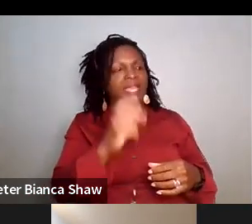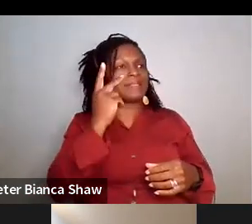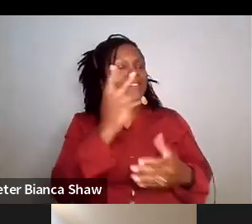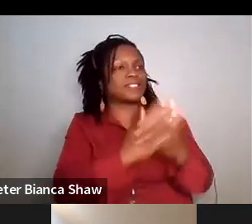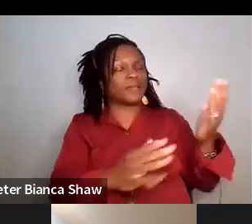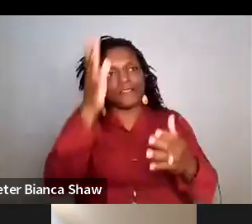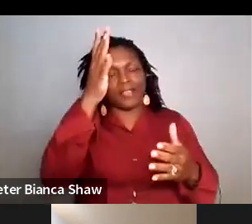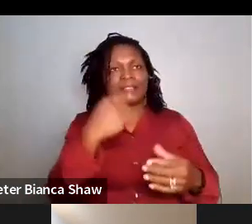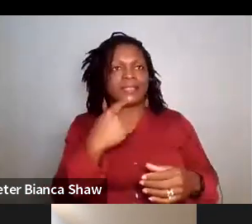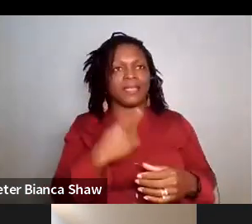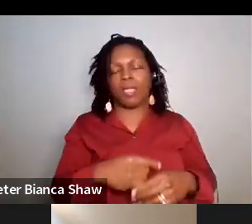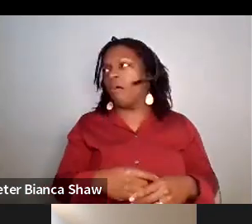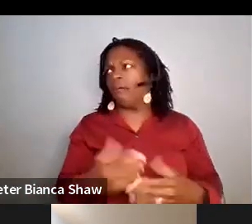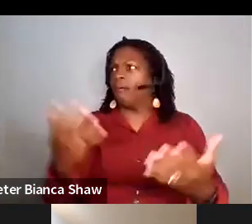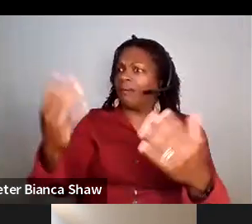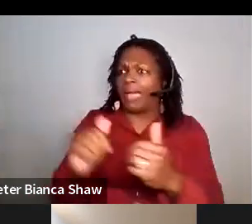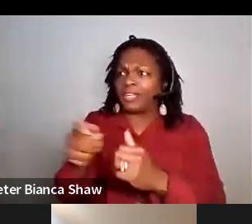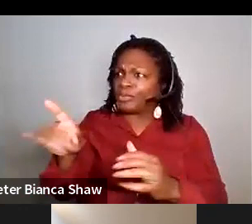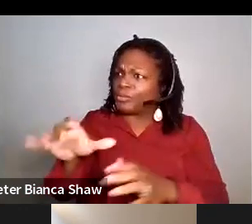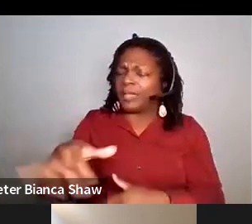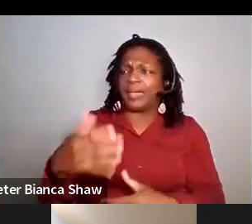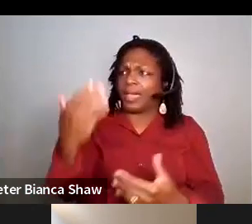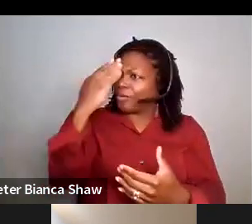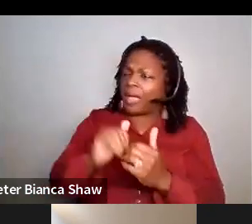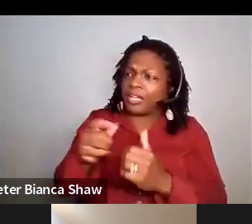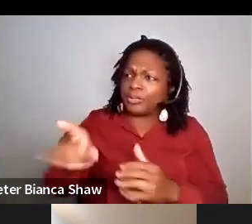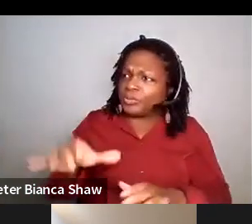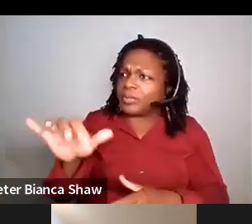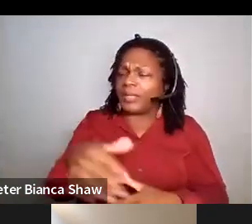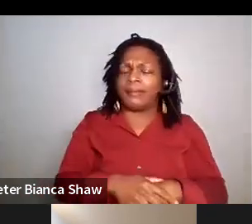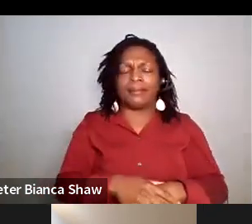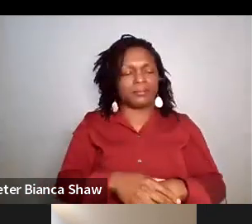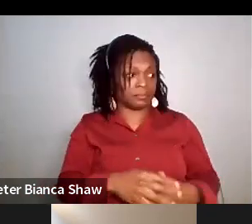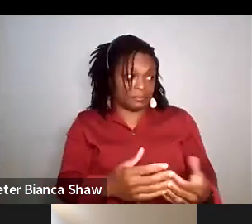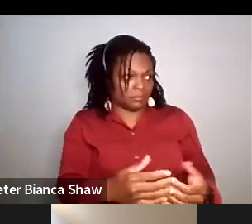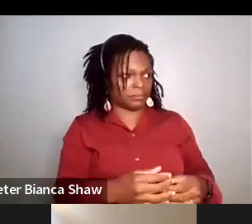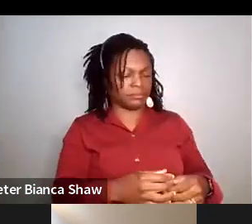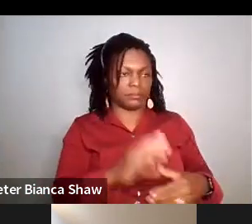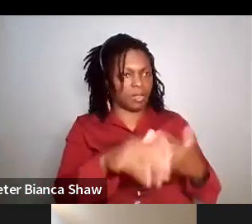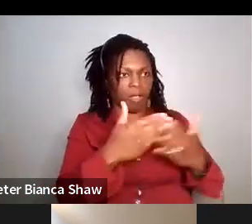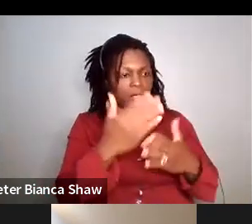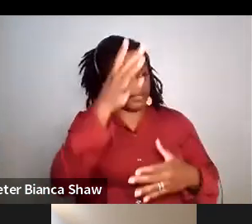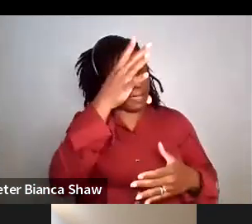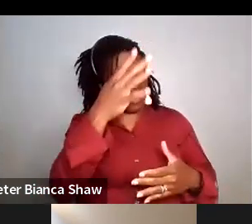And you know, my response is all that to do it just in different ways.